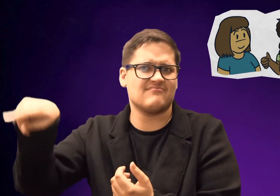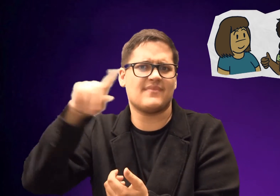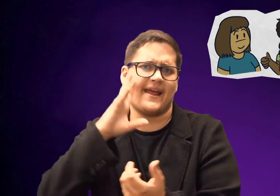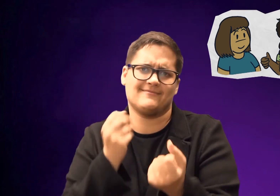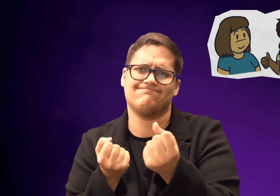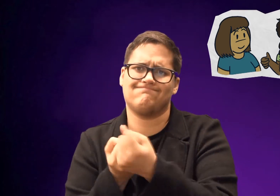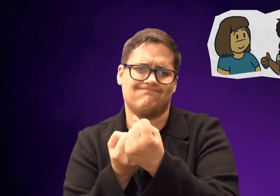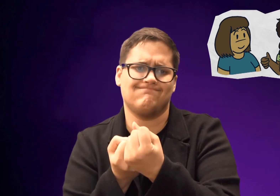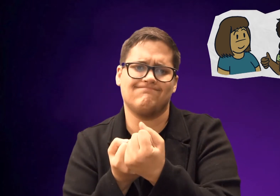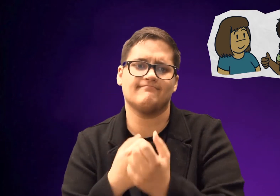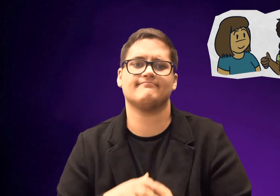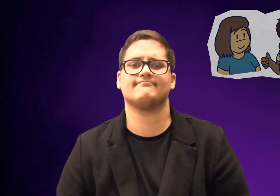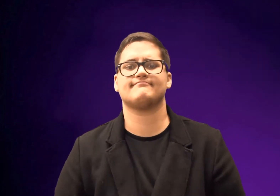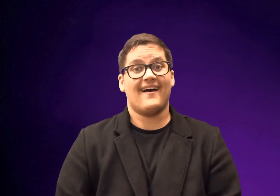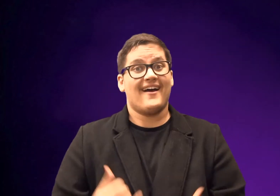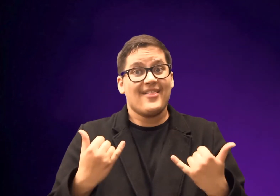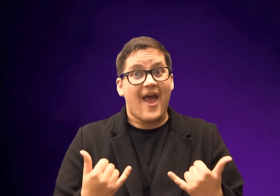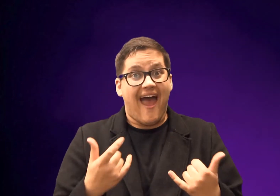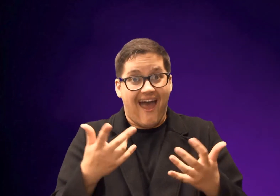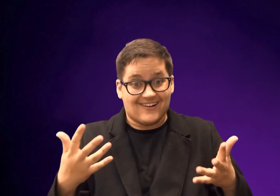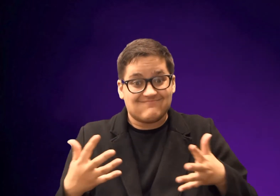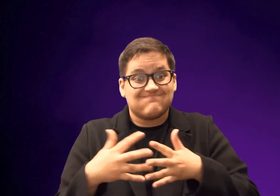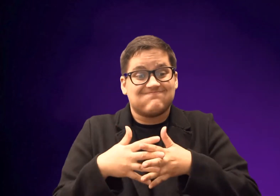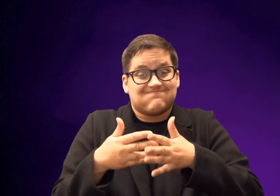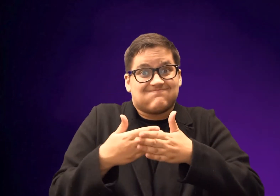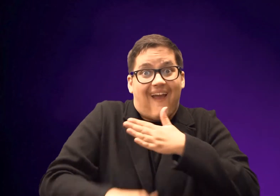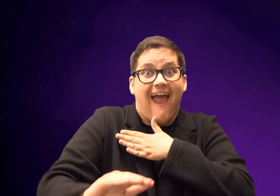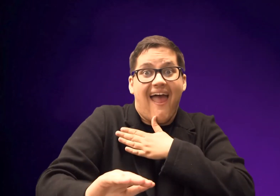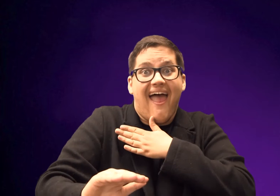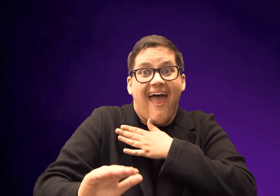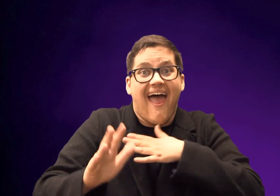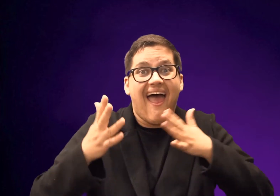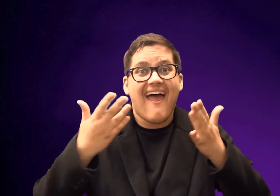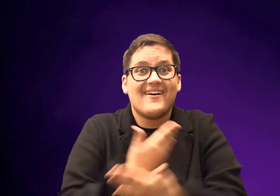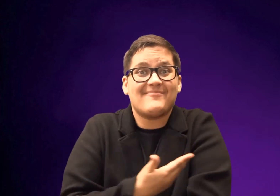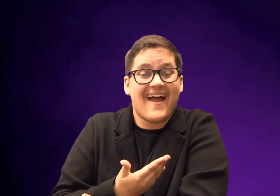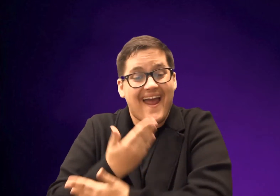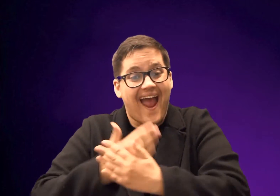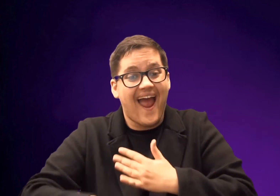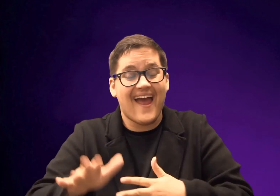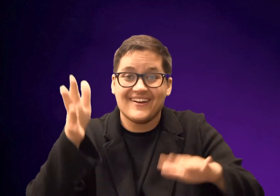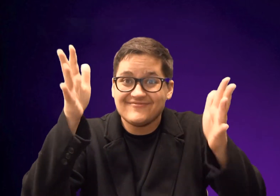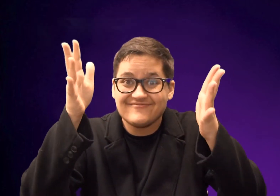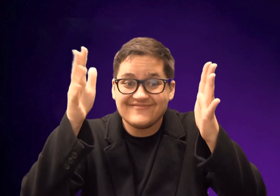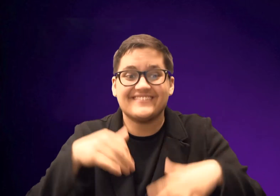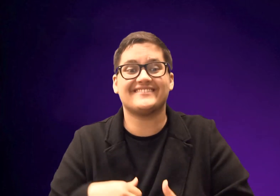They can provide you supports. Now that your baby was born! Congratulations!